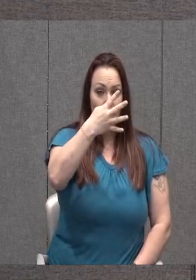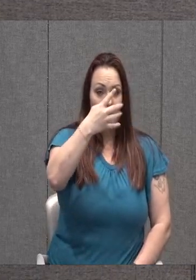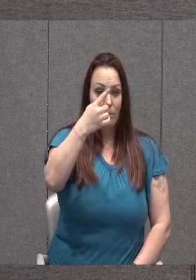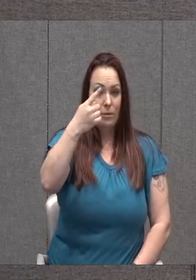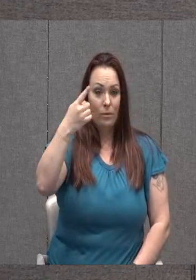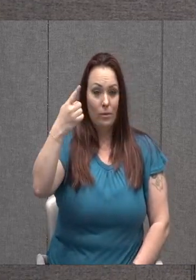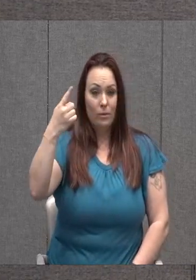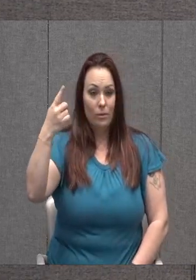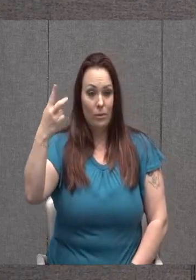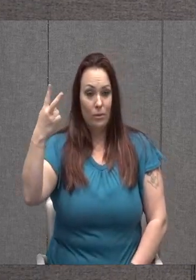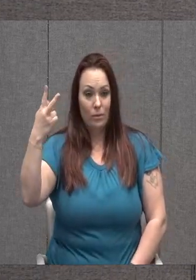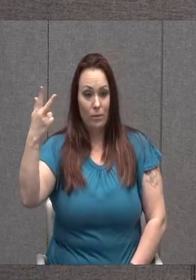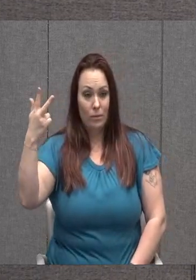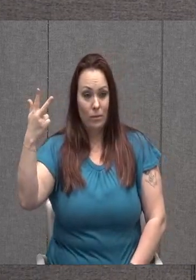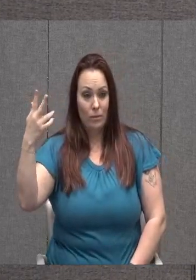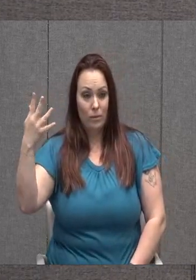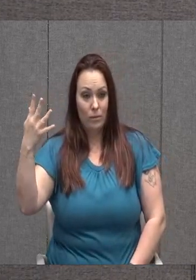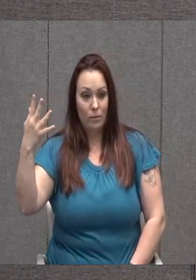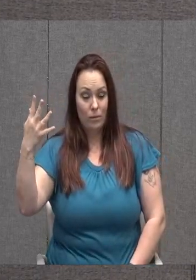(slow sighing)